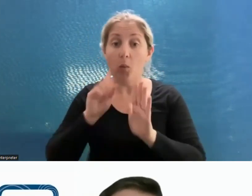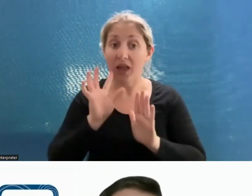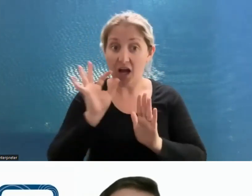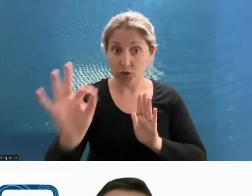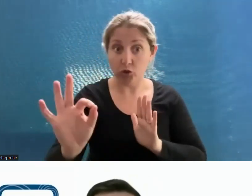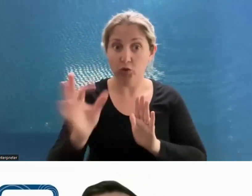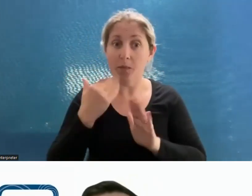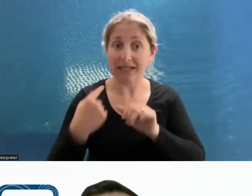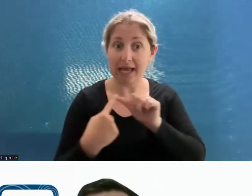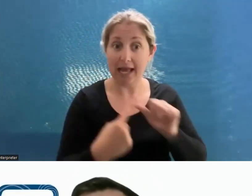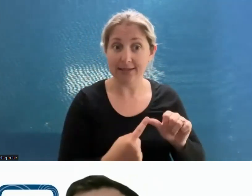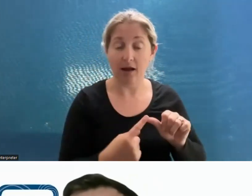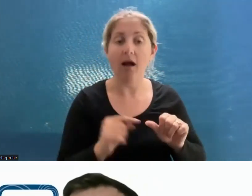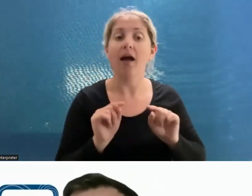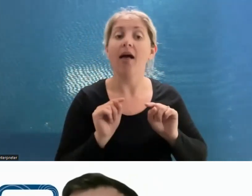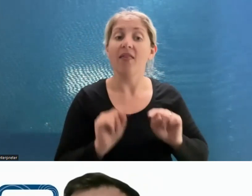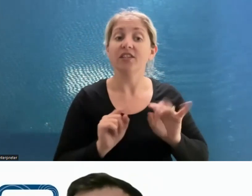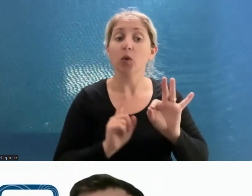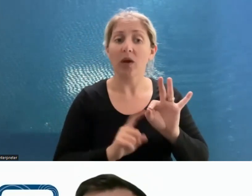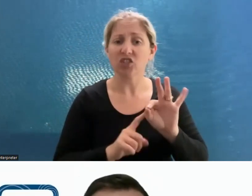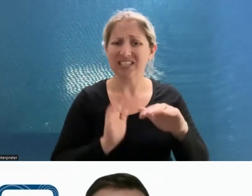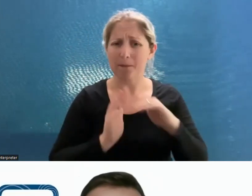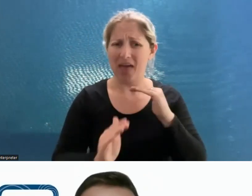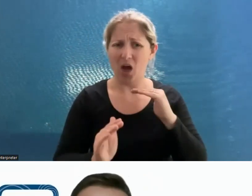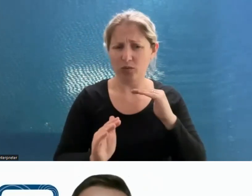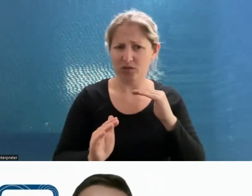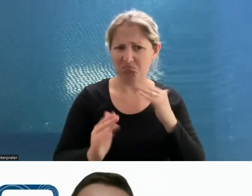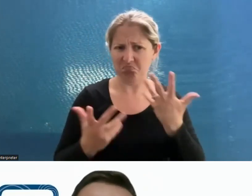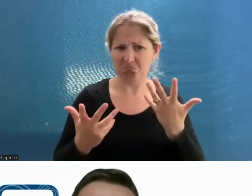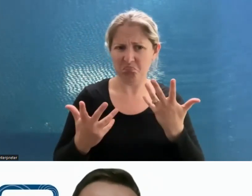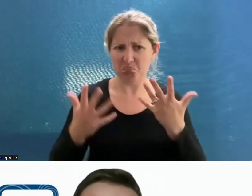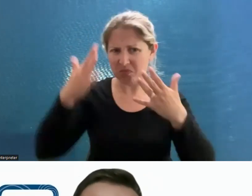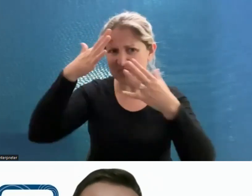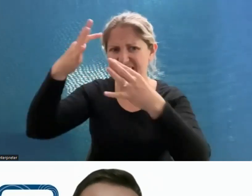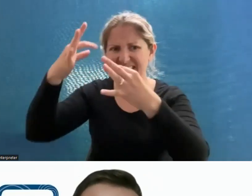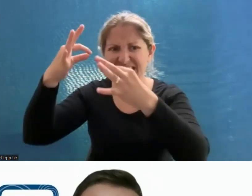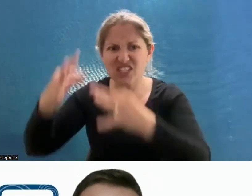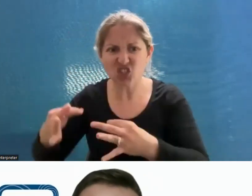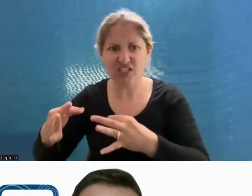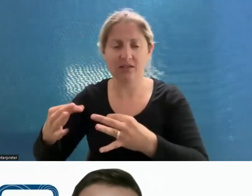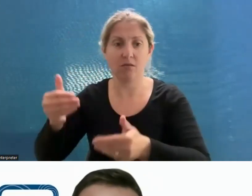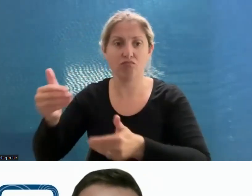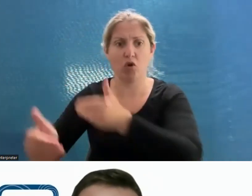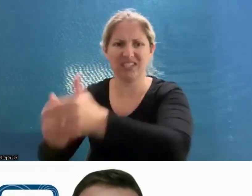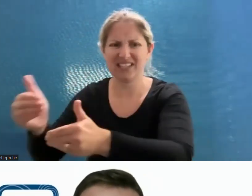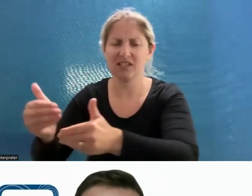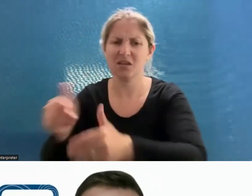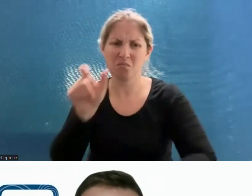That's around the decision making process, so our question has asked who is the decision